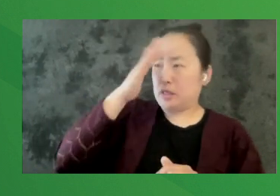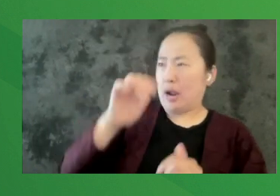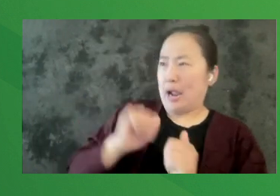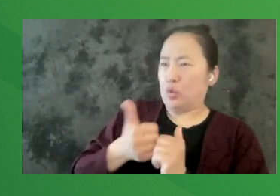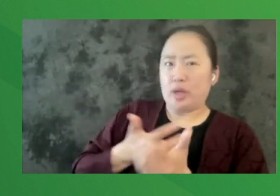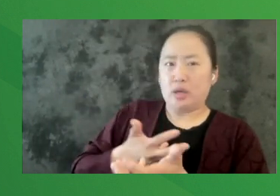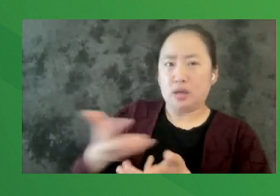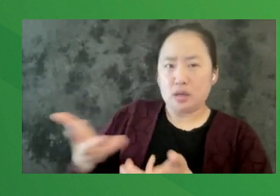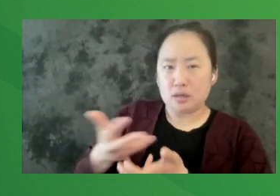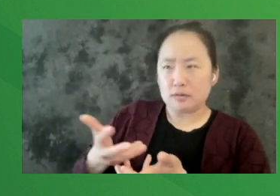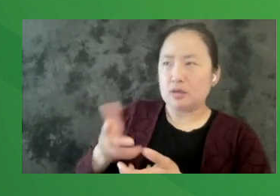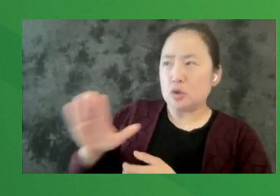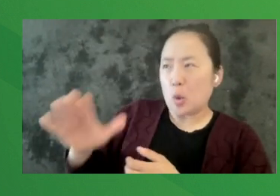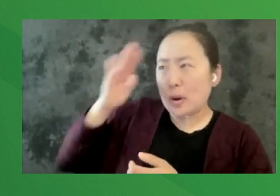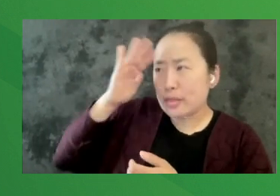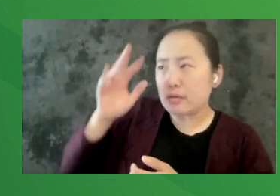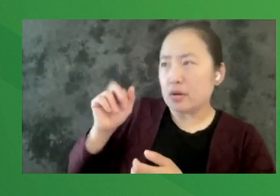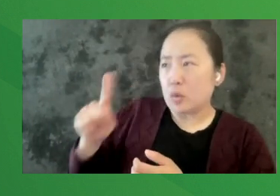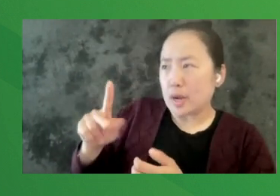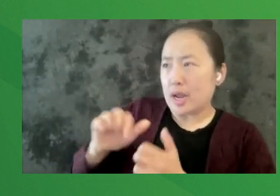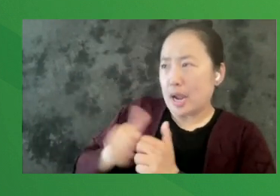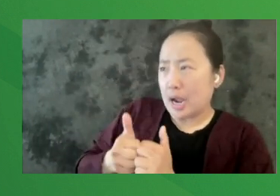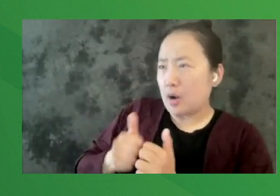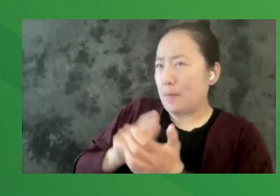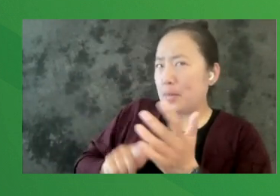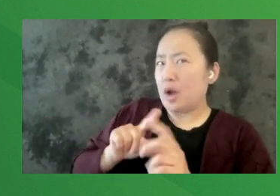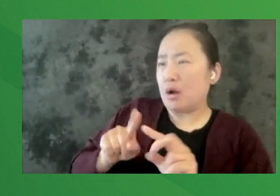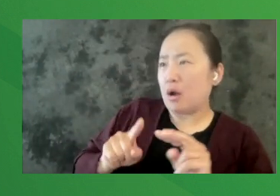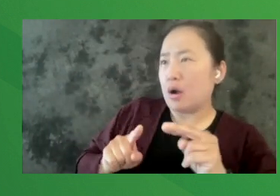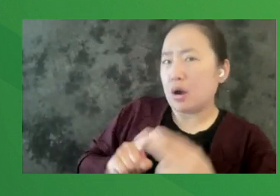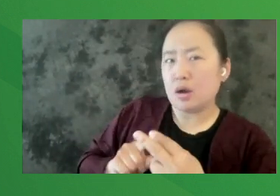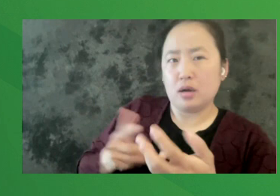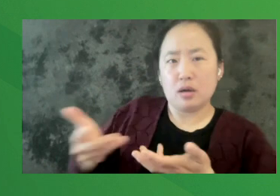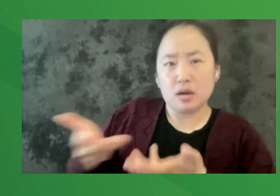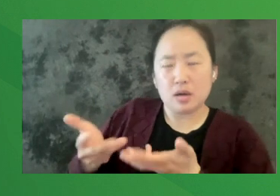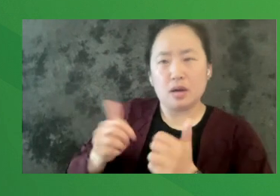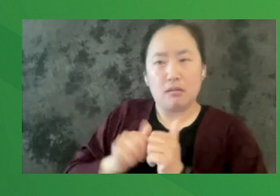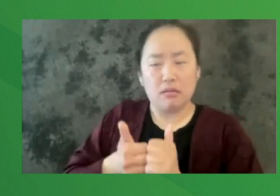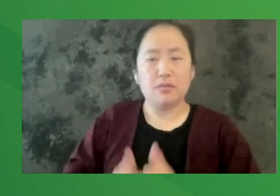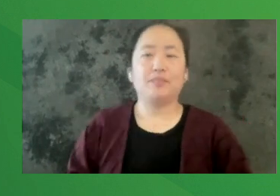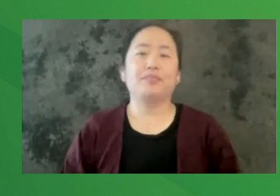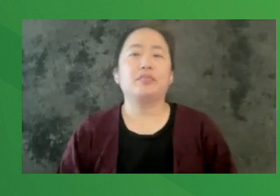in dialogue as community members around how we might approach that question? So, from there,